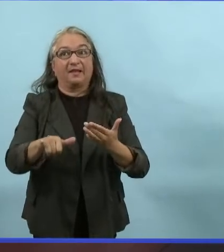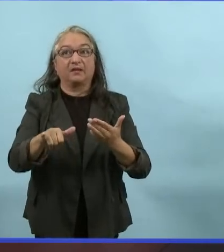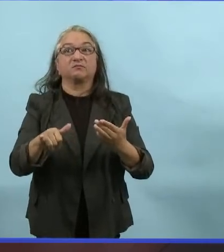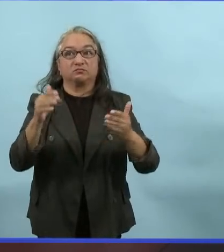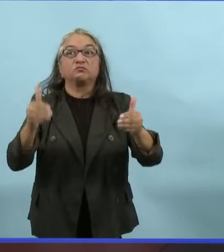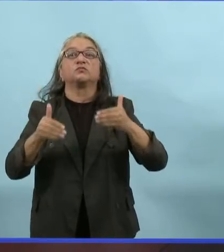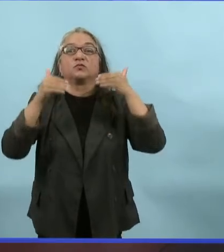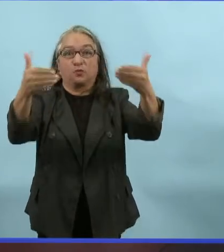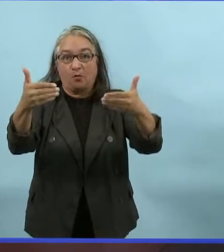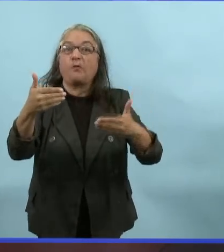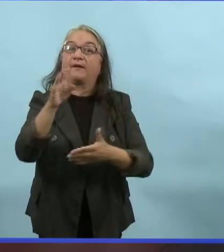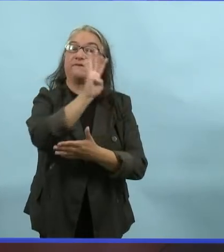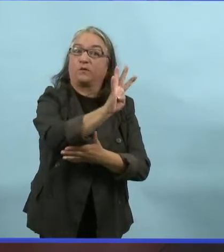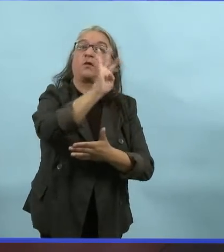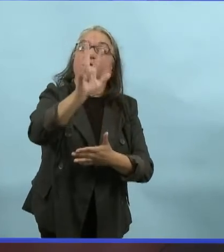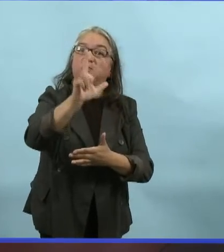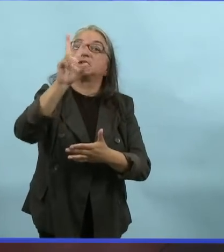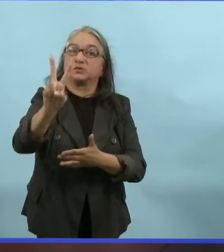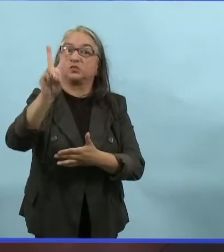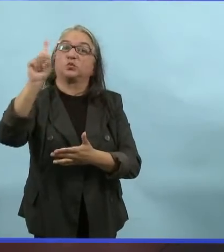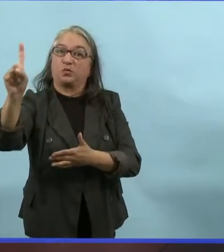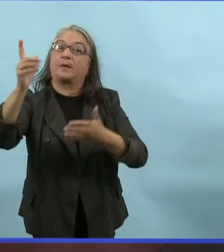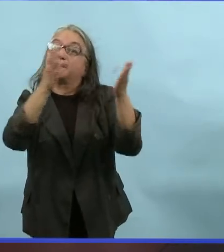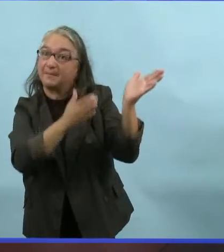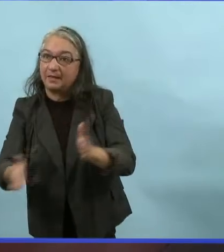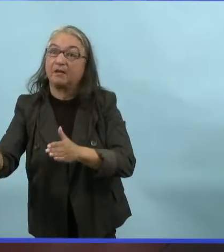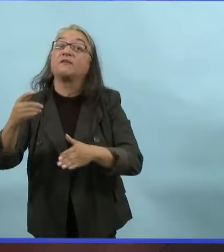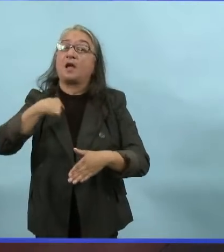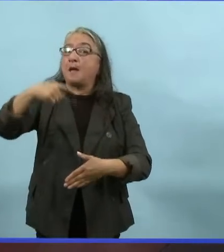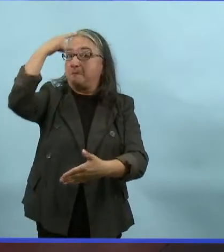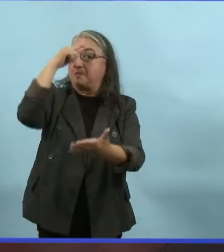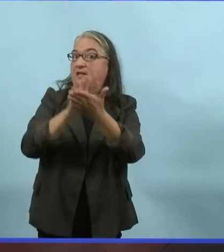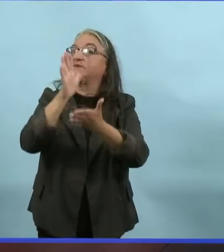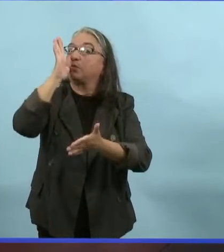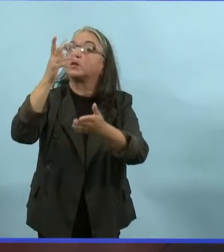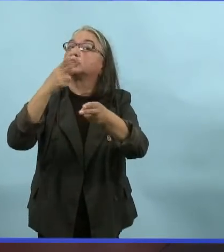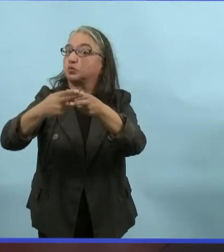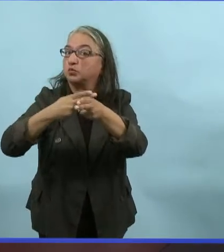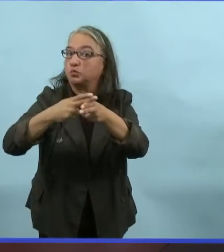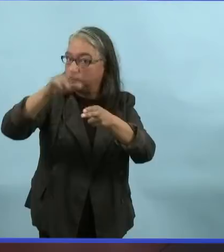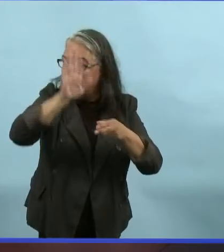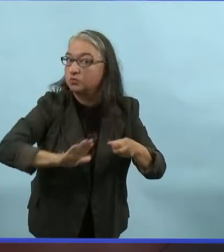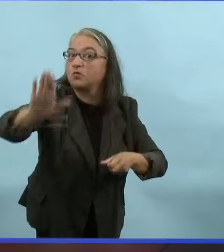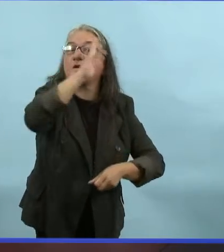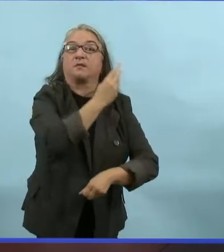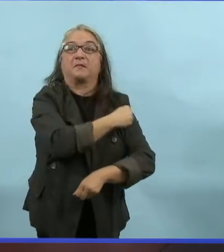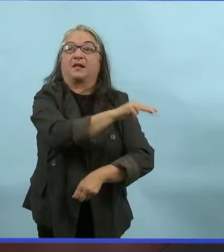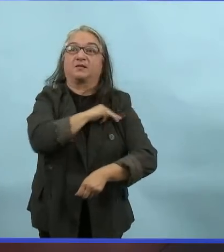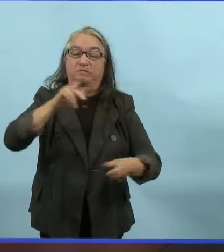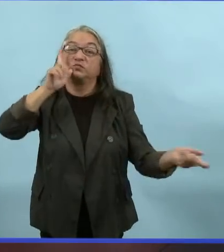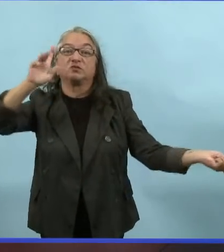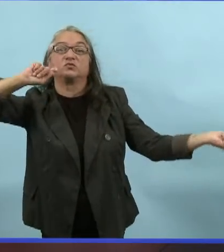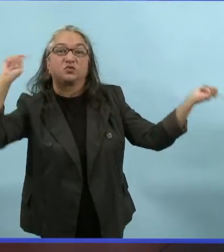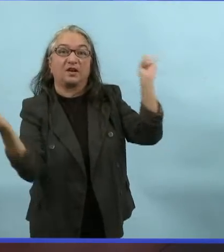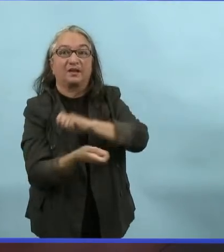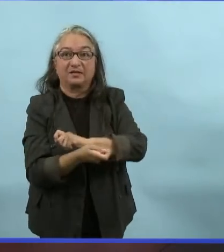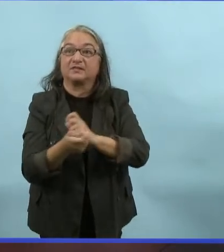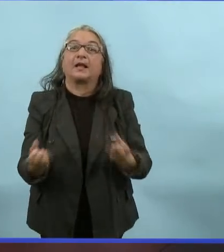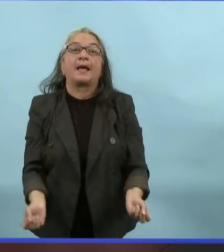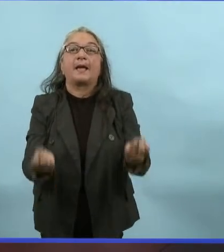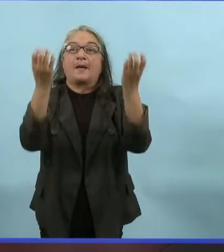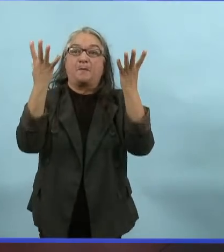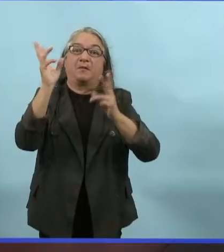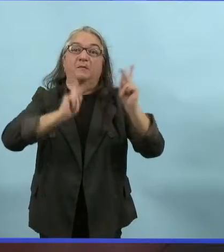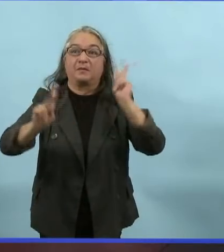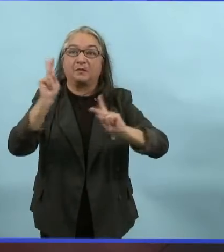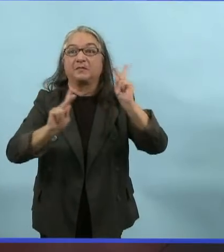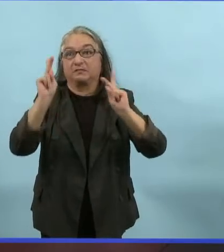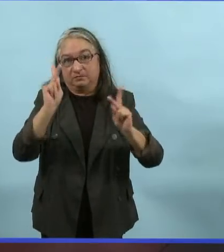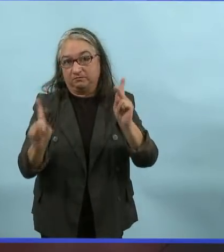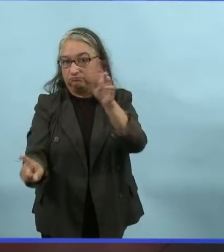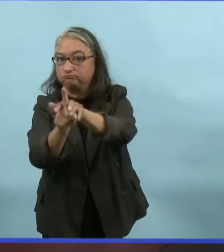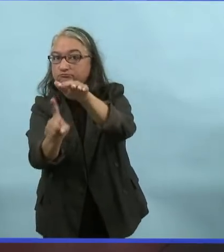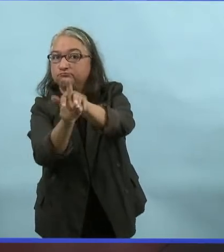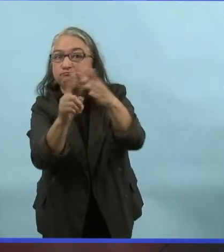i do think that we're going to be able to do that province wide but but again the that's that strong